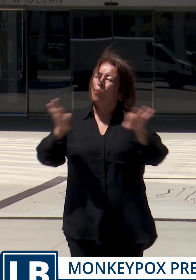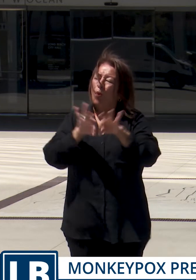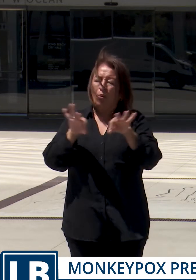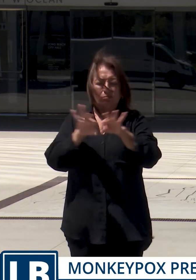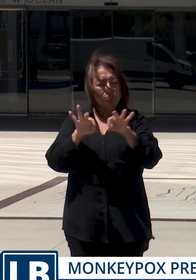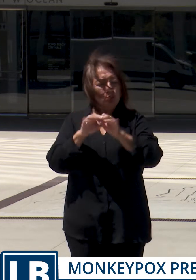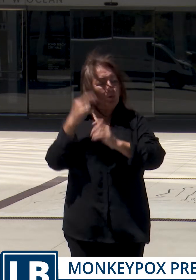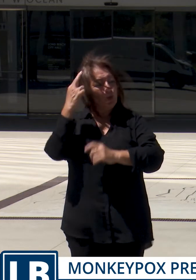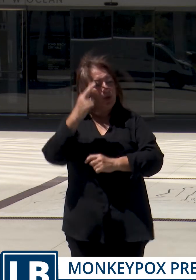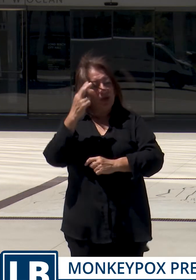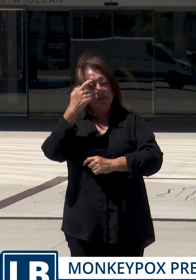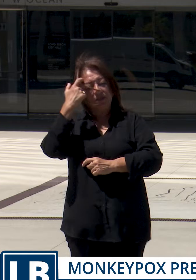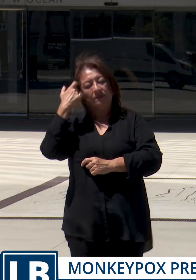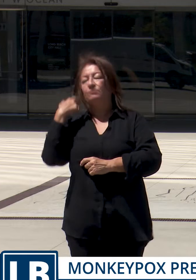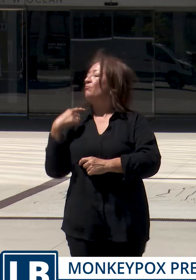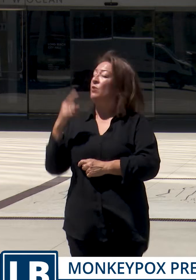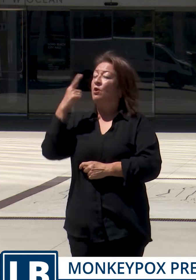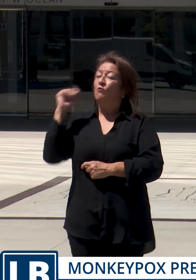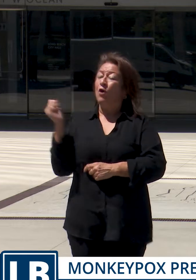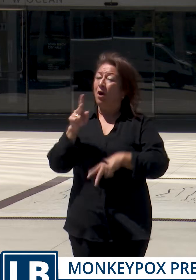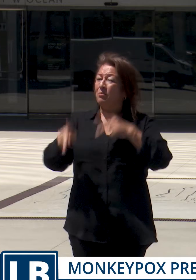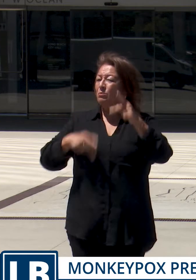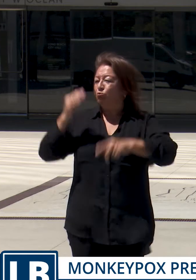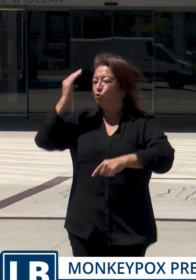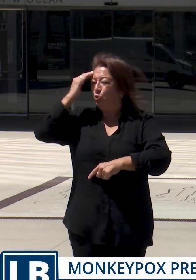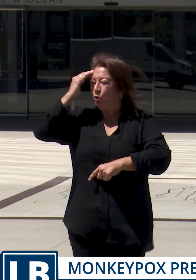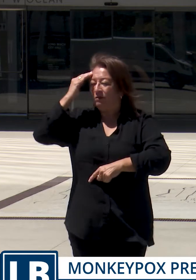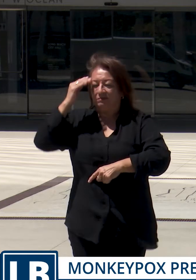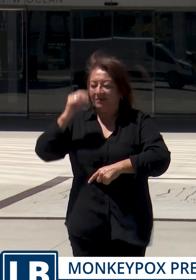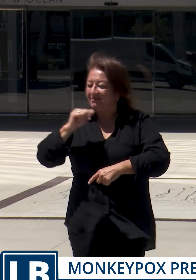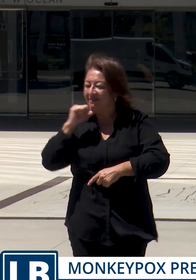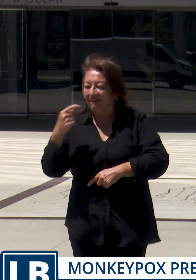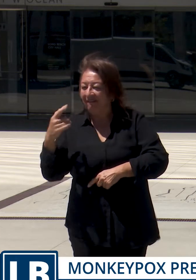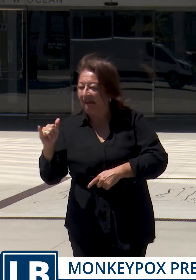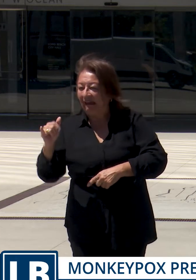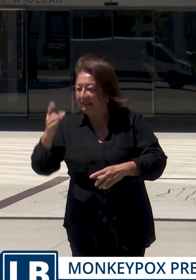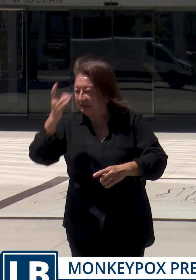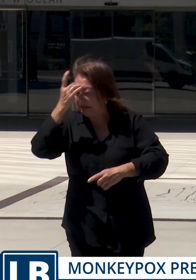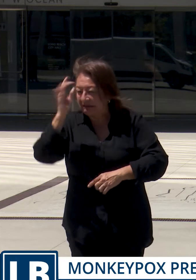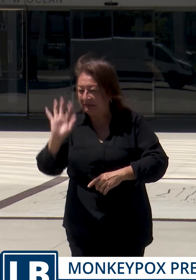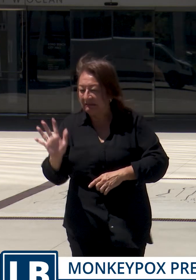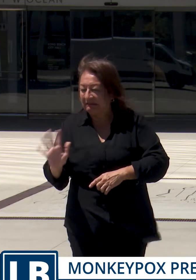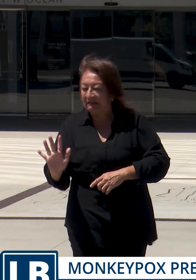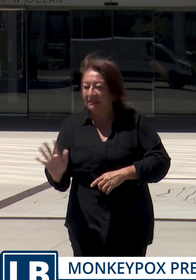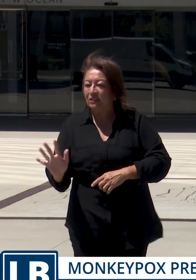for everybody to be aware that this knot is not a gay disease the activities uh are activities that